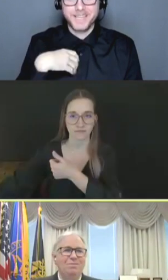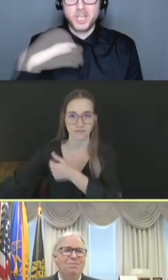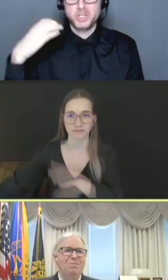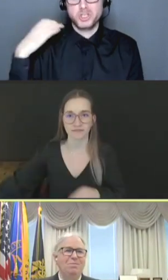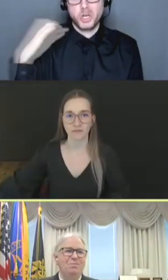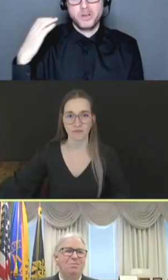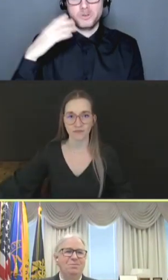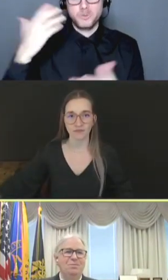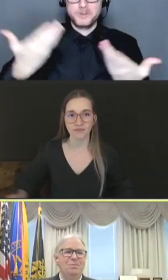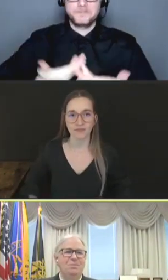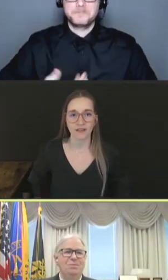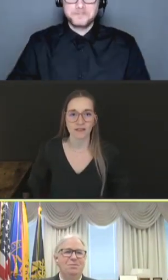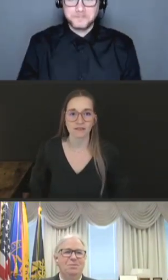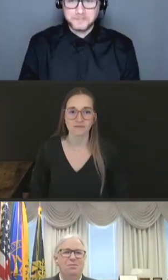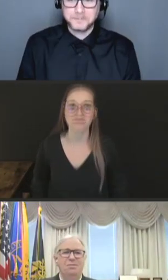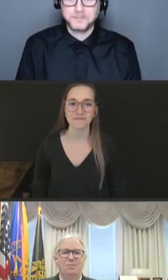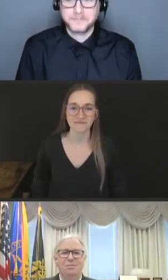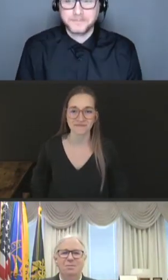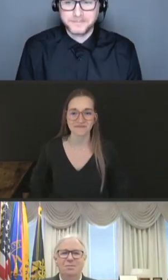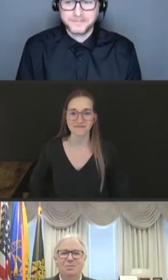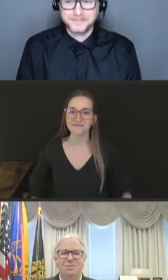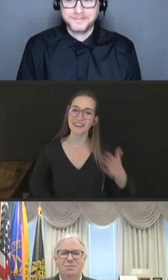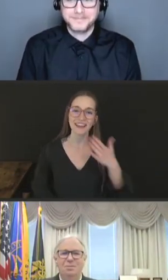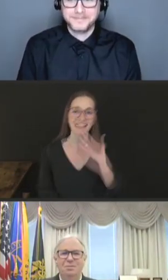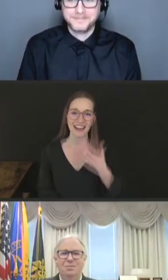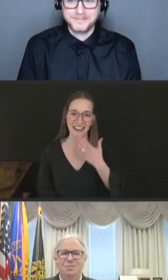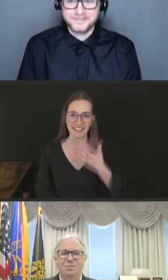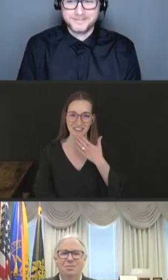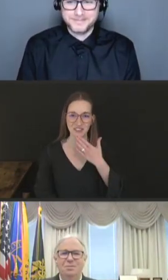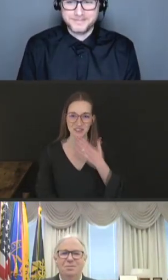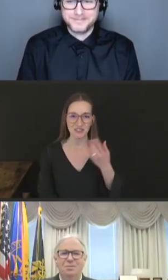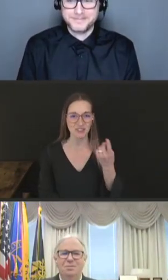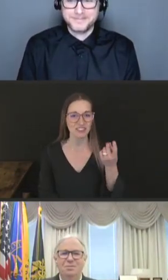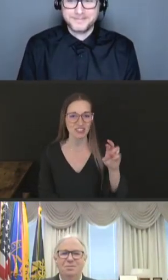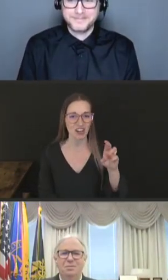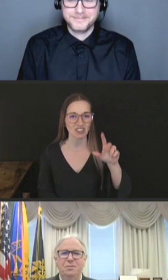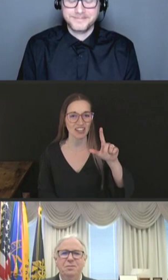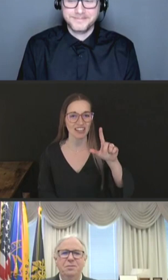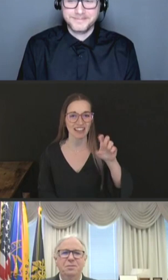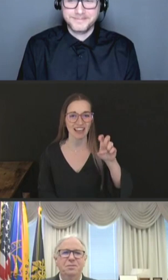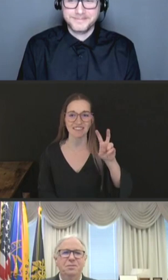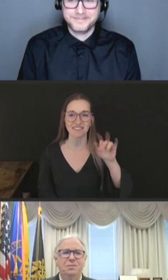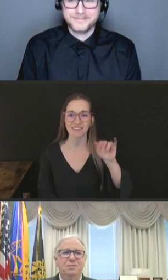Robert Hopkins: Thank you, Dr. Levine. I appreciate your comments and your dedication to